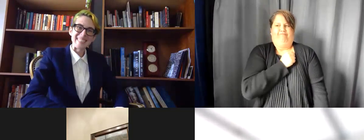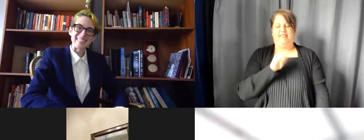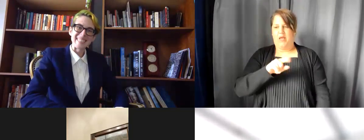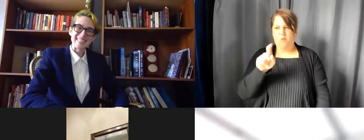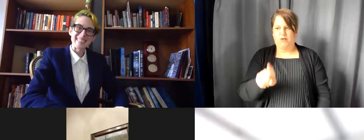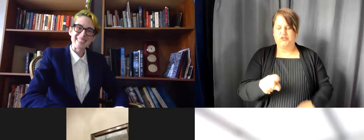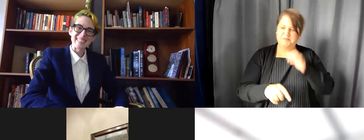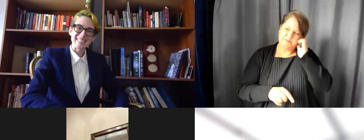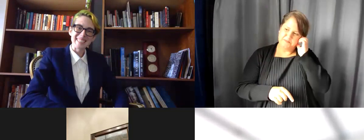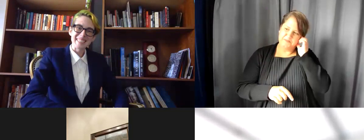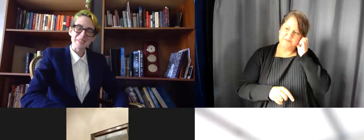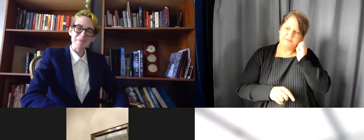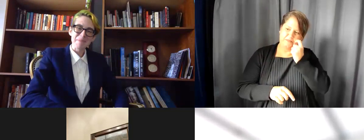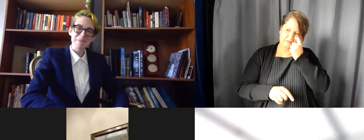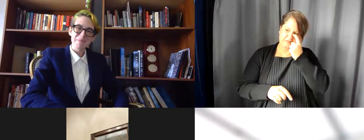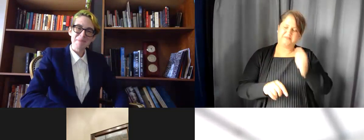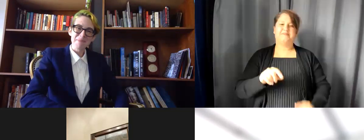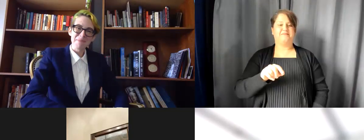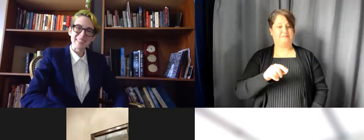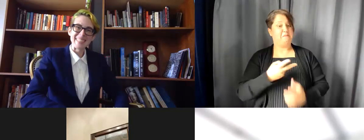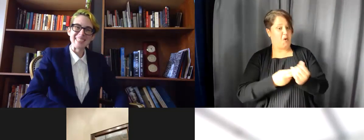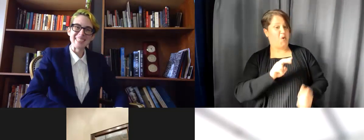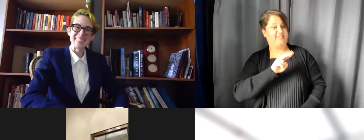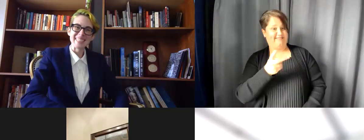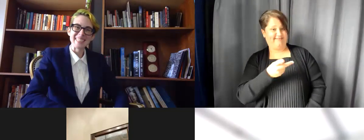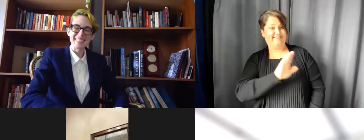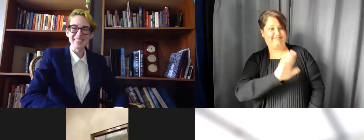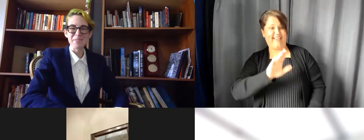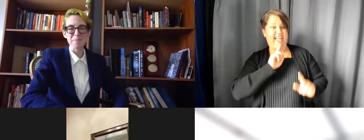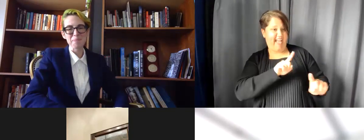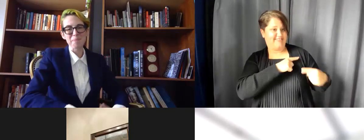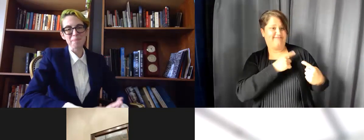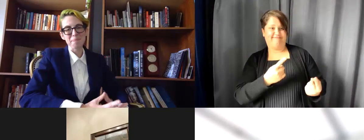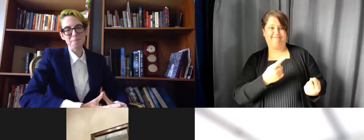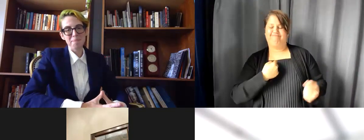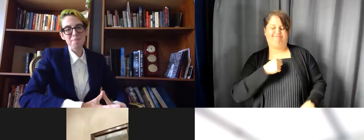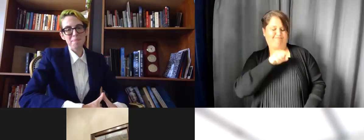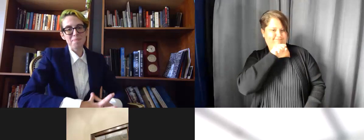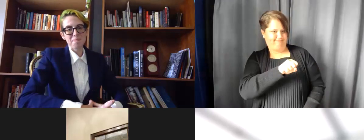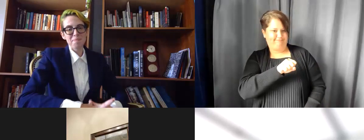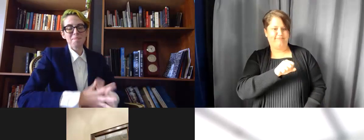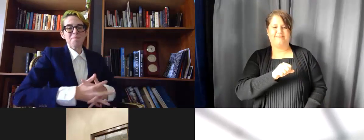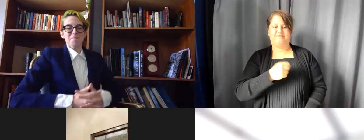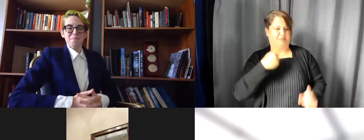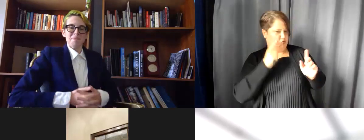Jordan Radford: right then, far as answers to it. So far both of the things that I would have said as well.